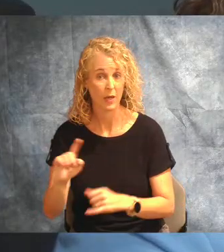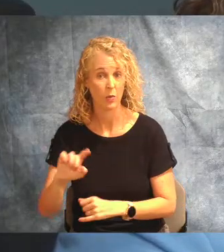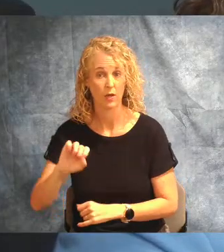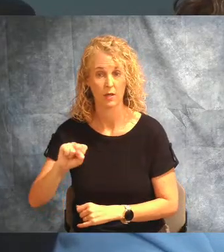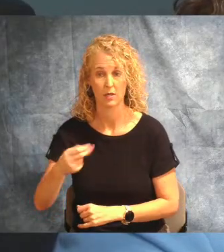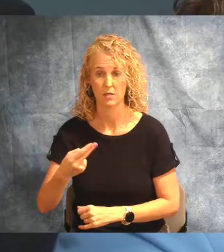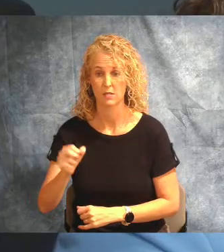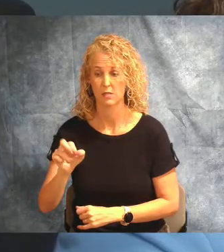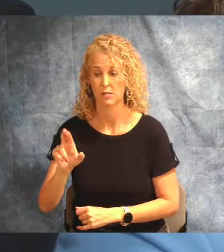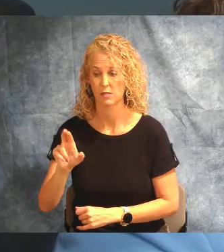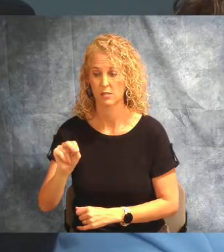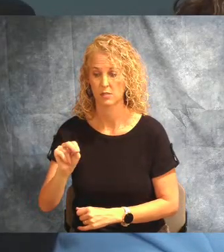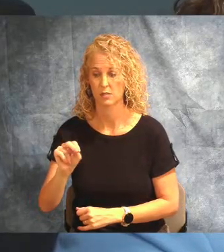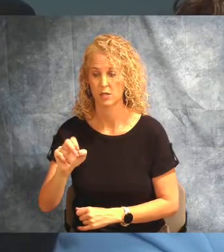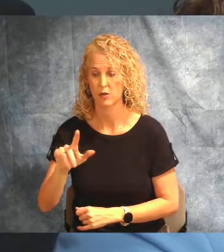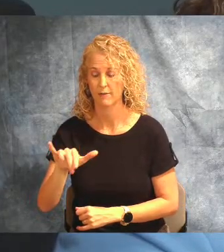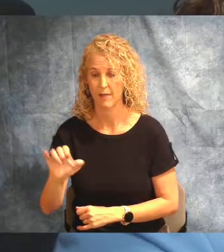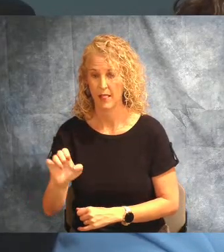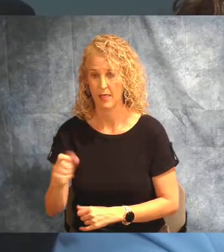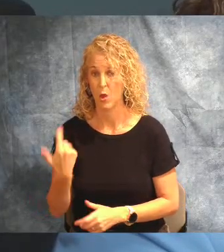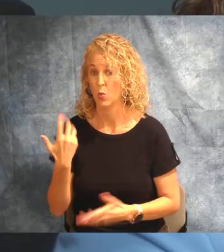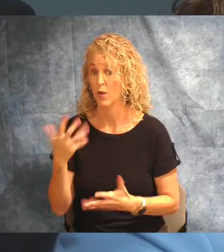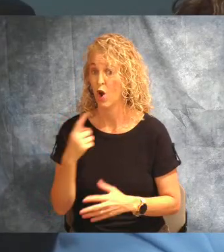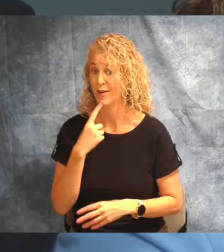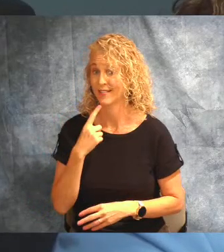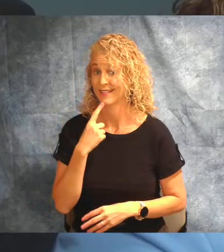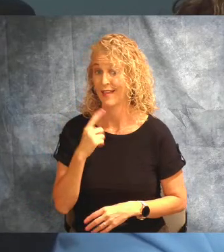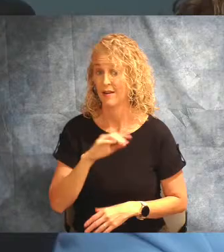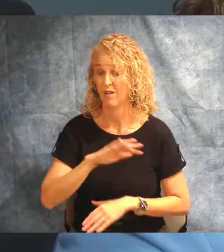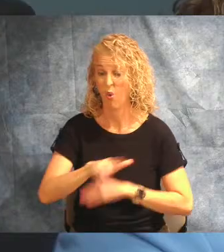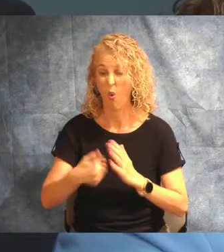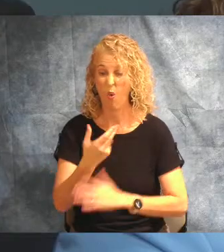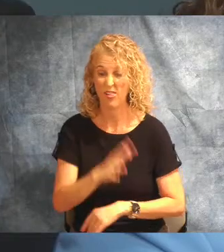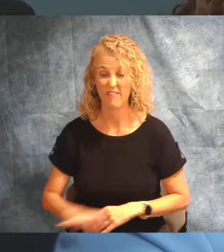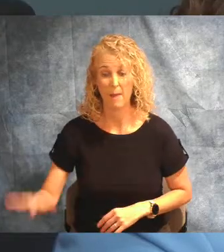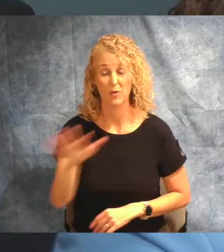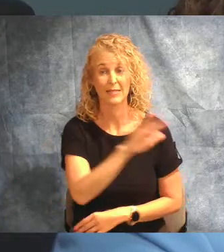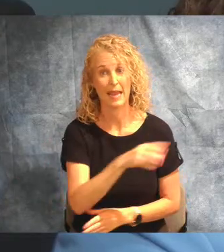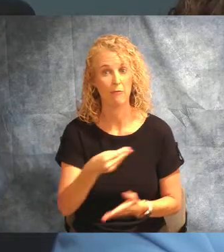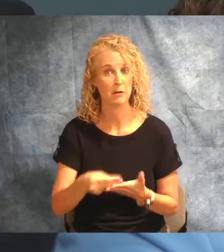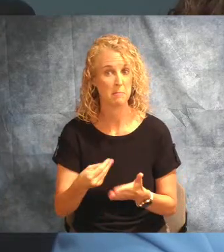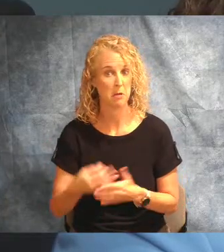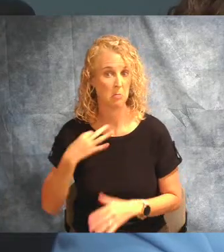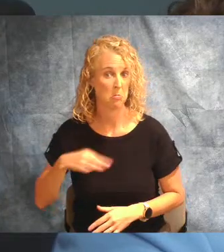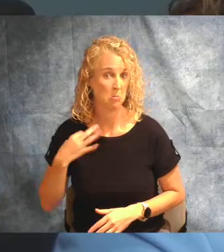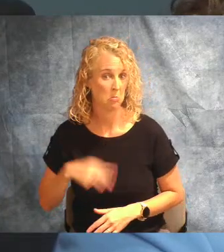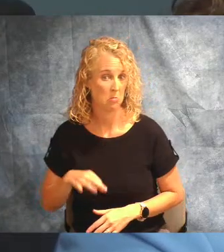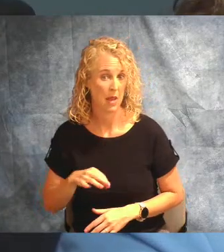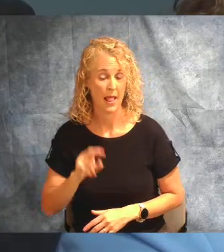and as we said, tourism is countywide. David Whitehead, President of NAACP was at the press